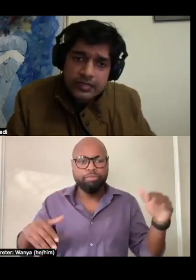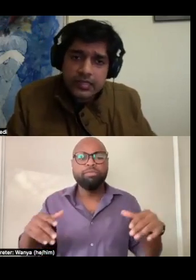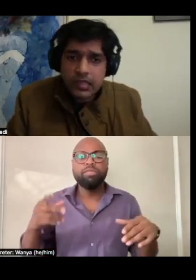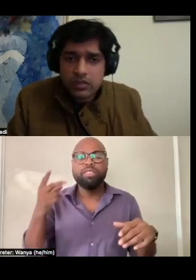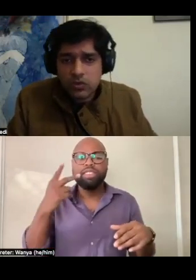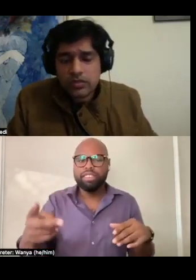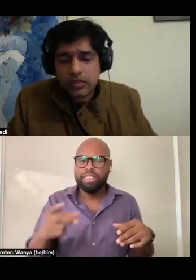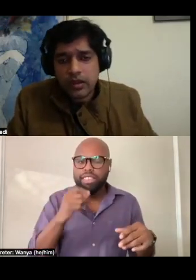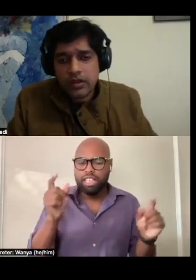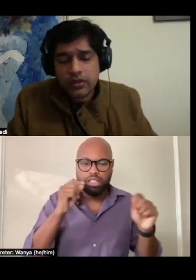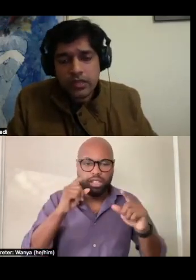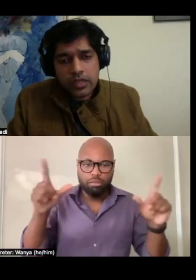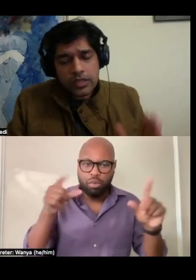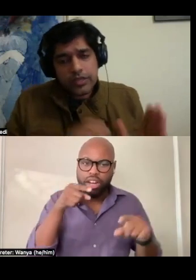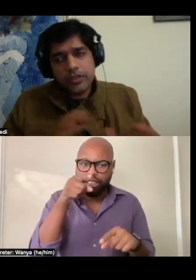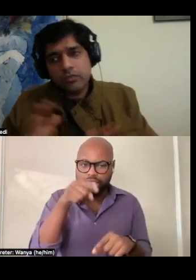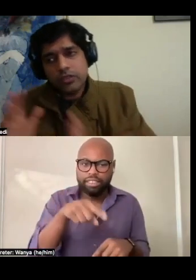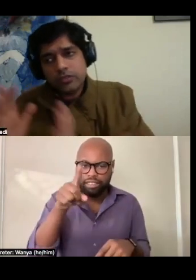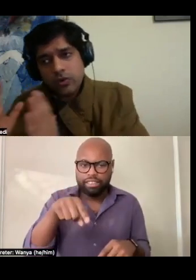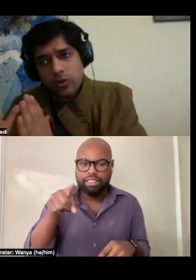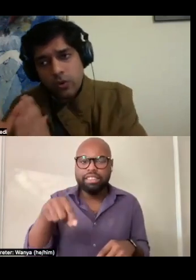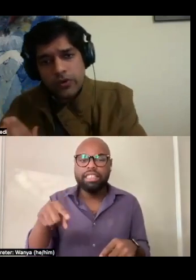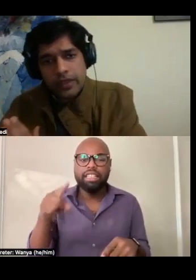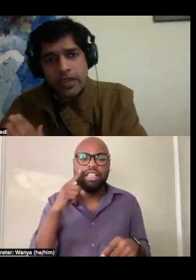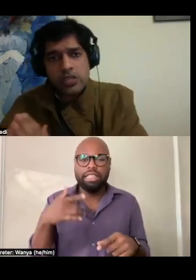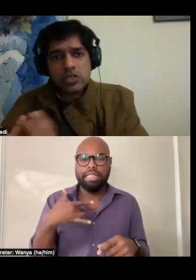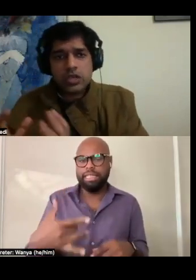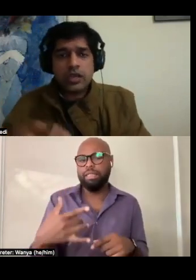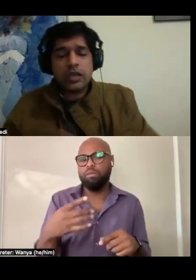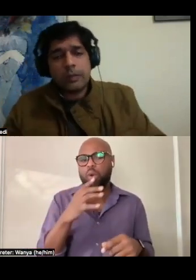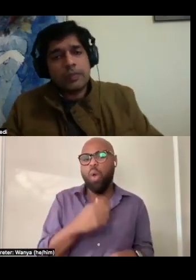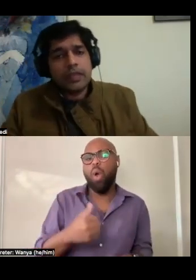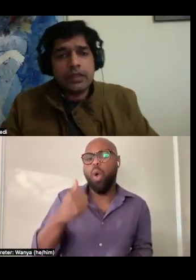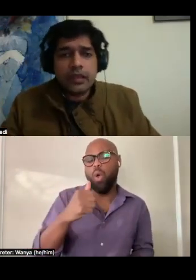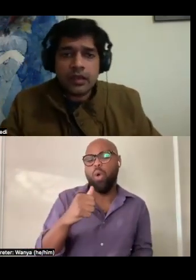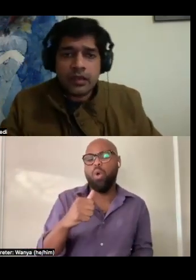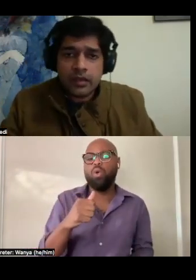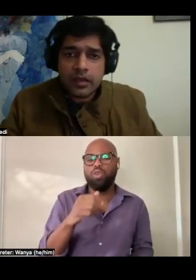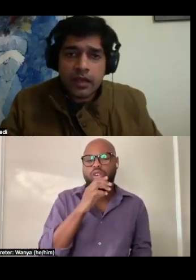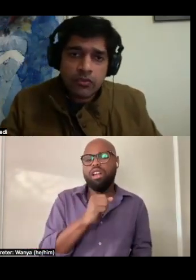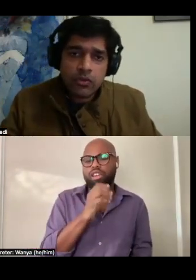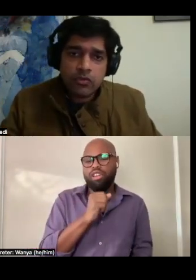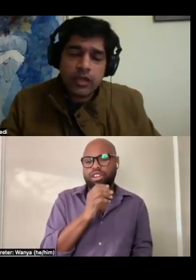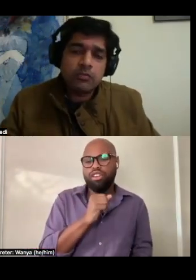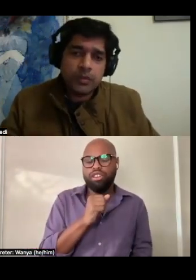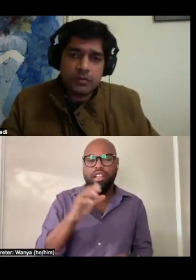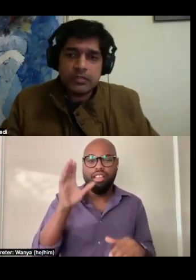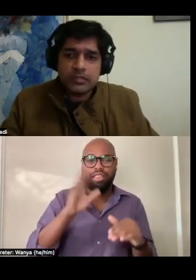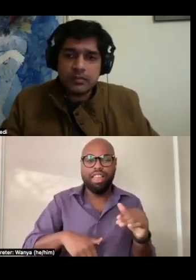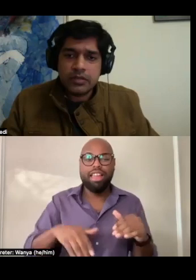are tending towards more older age than households without people with disabilities.